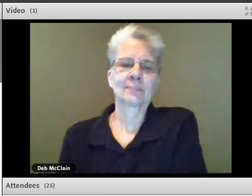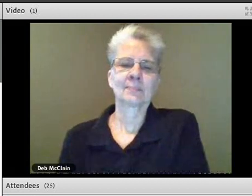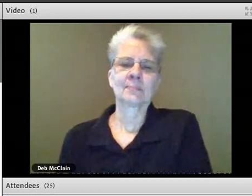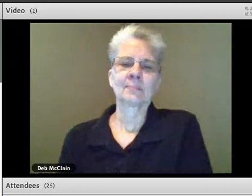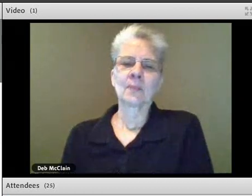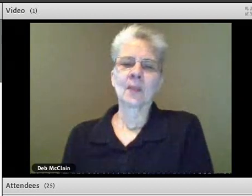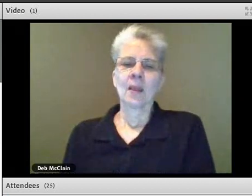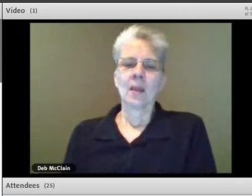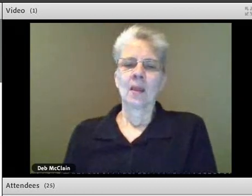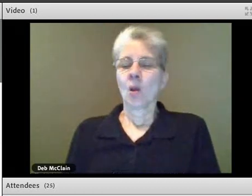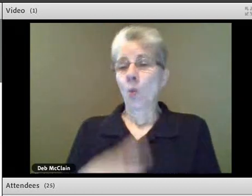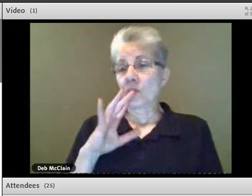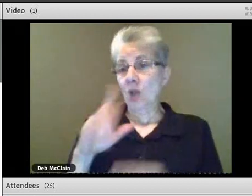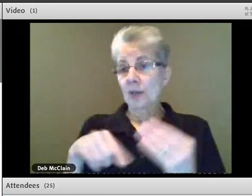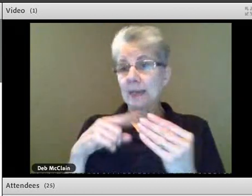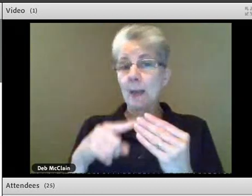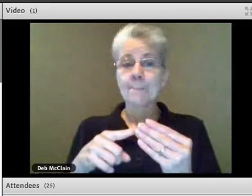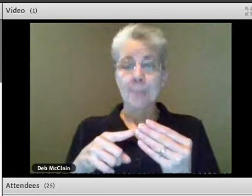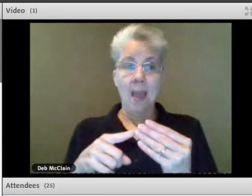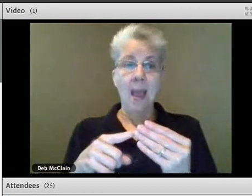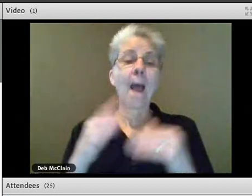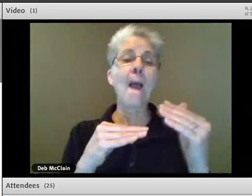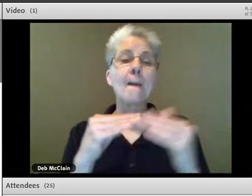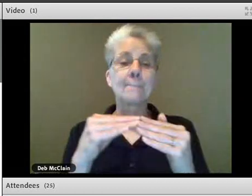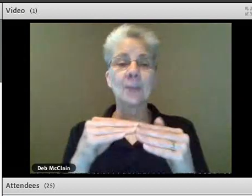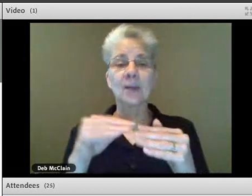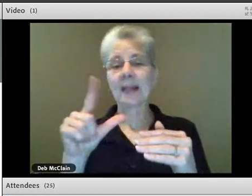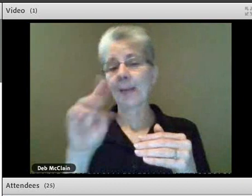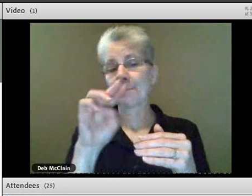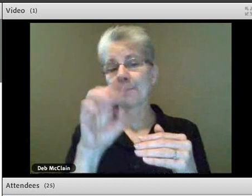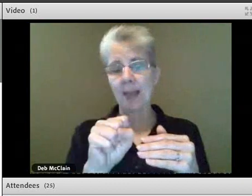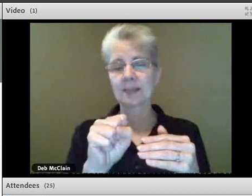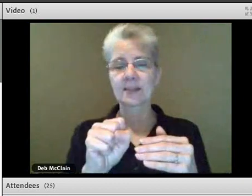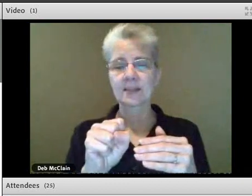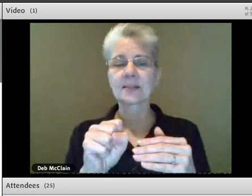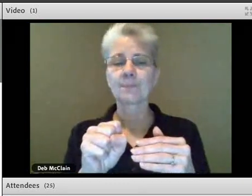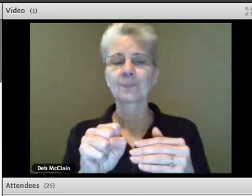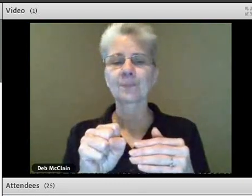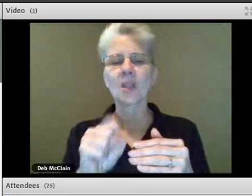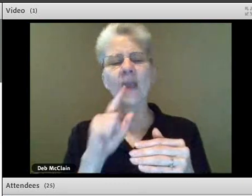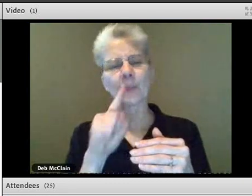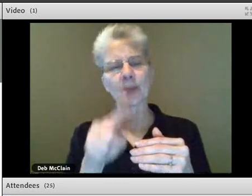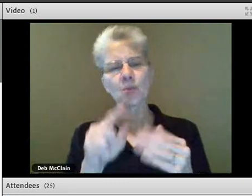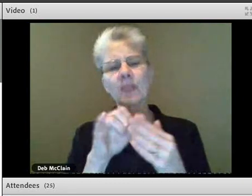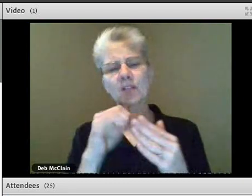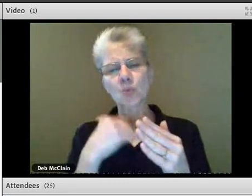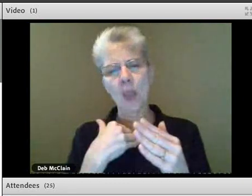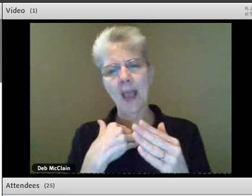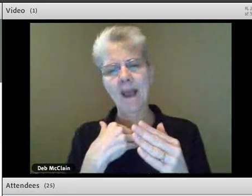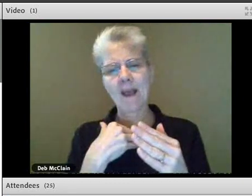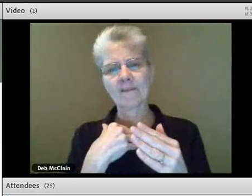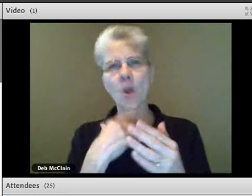So when we're talking about building learning management systems and rolling one out, you got to make sure you have your vision set up.